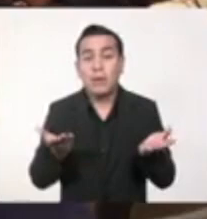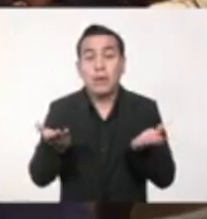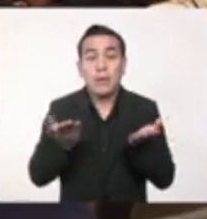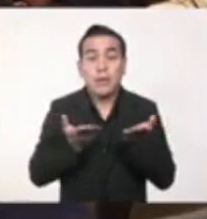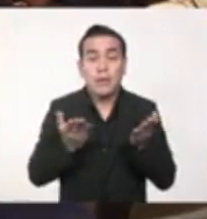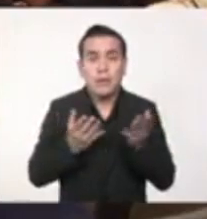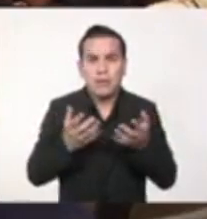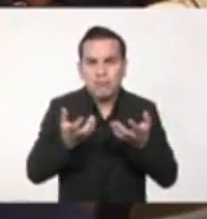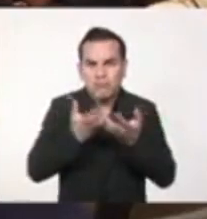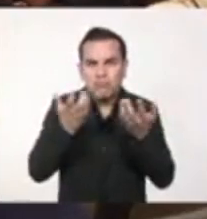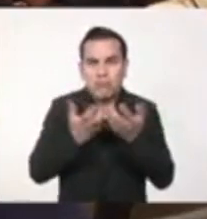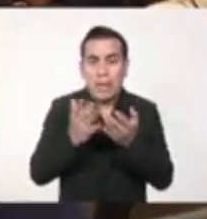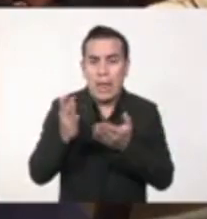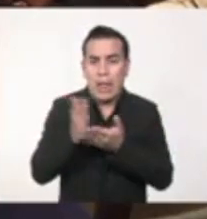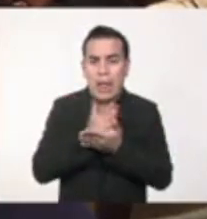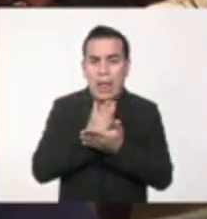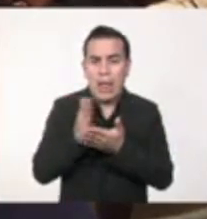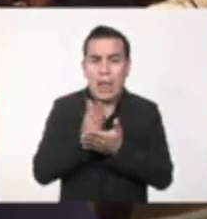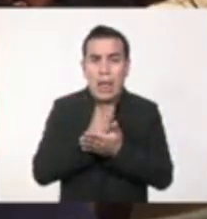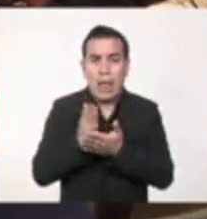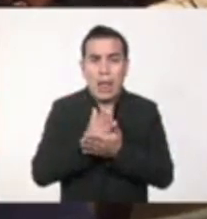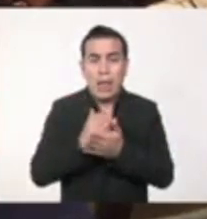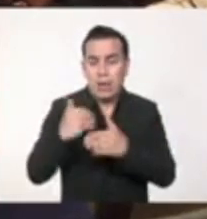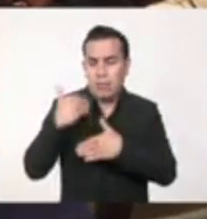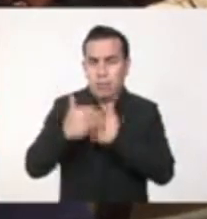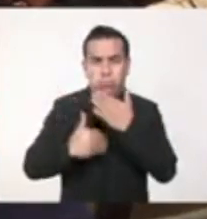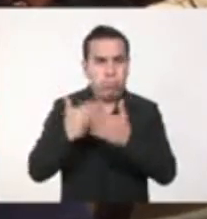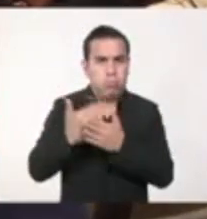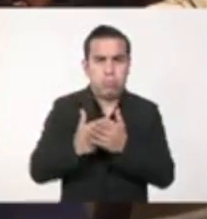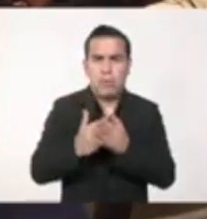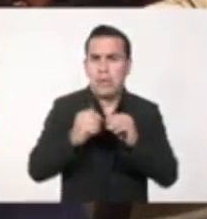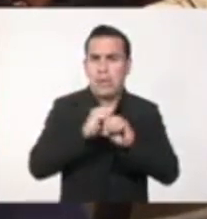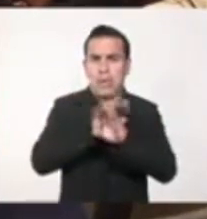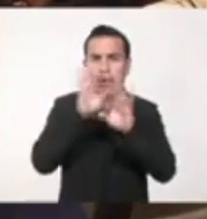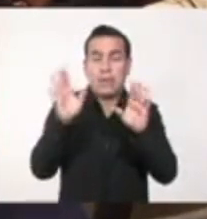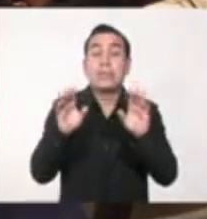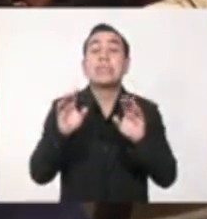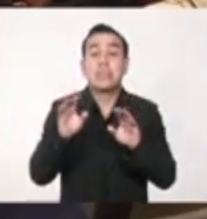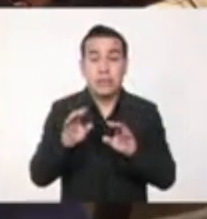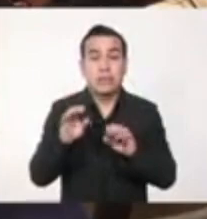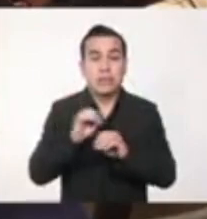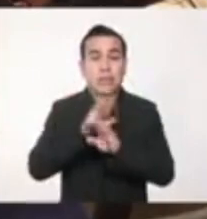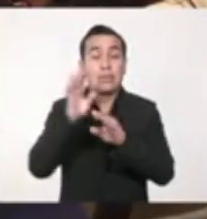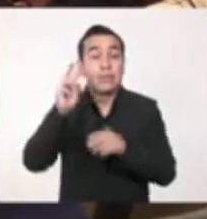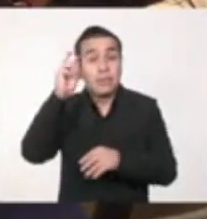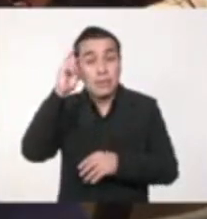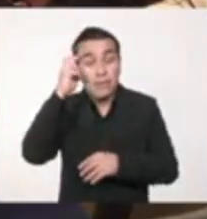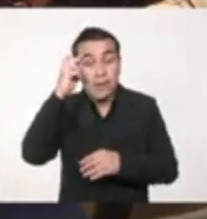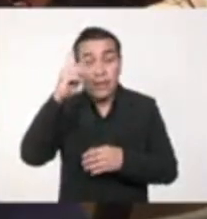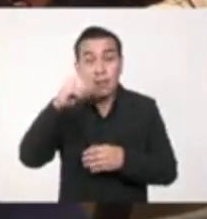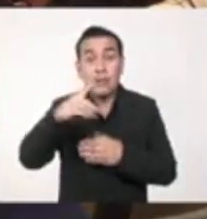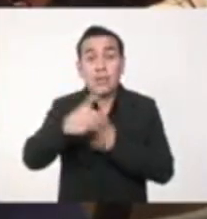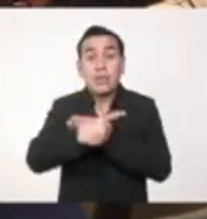here it does not say any type of process, what it does says, is that the deputies will do it with two thirds of